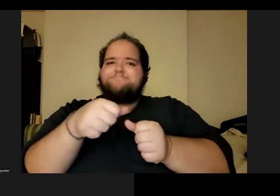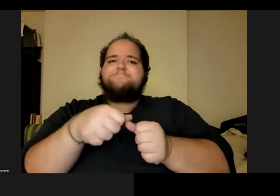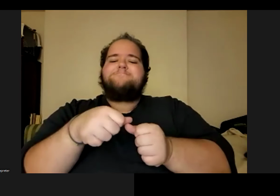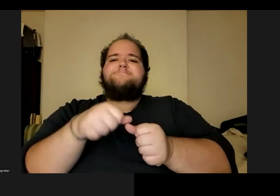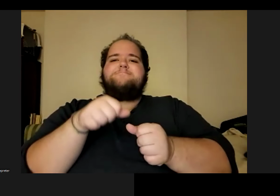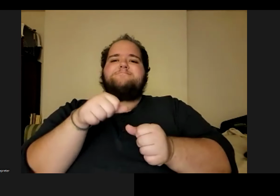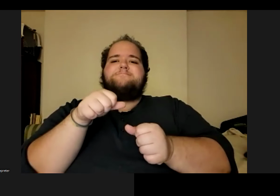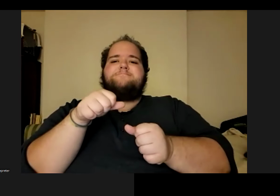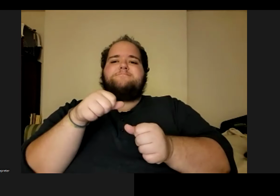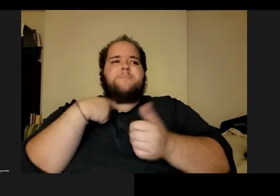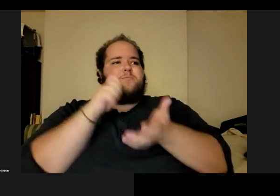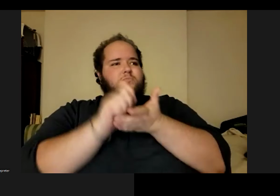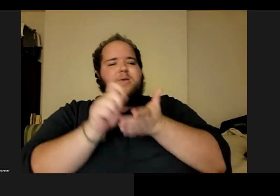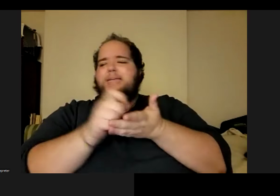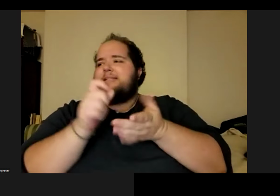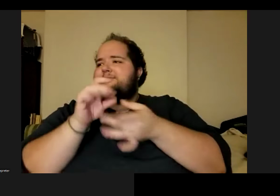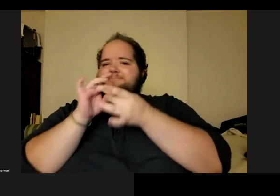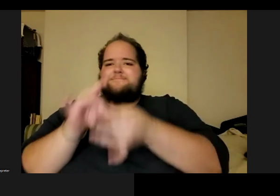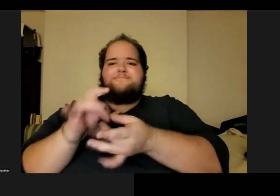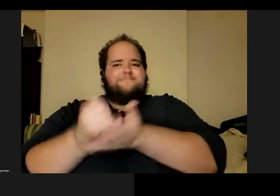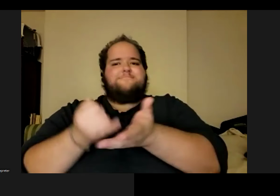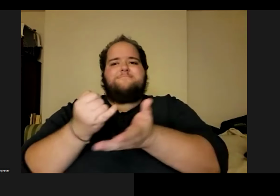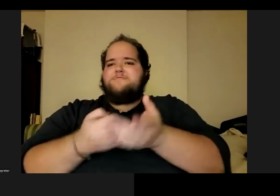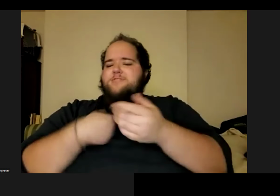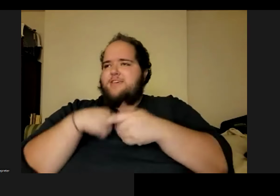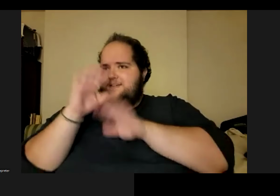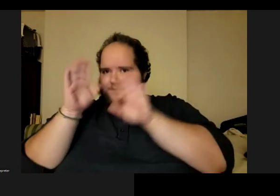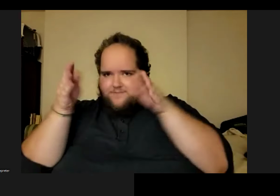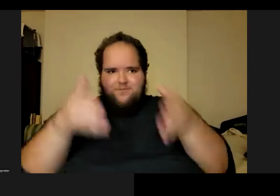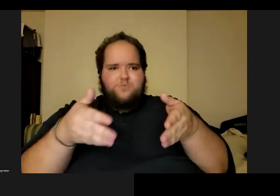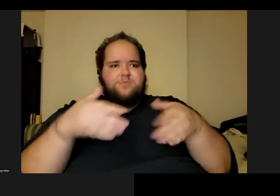I'm writing anything art related to try to really have that active voice going. I especially keep